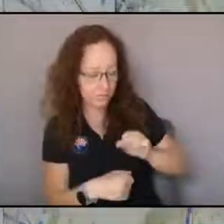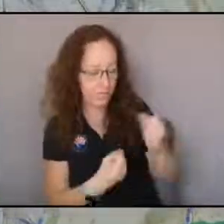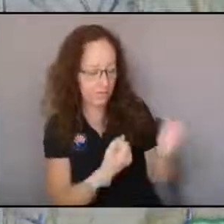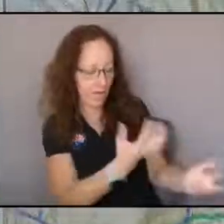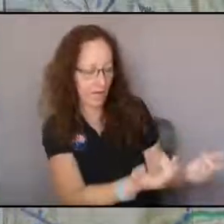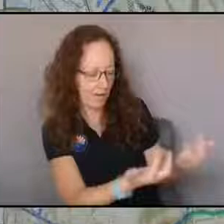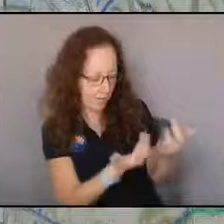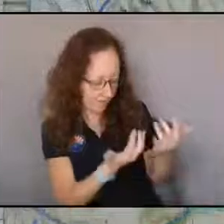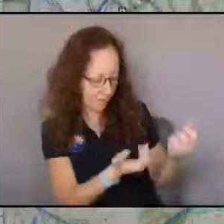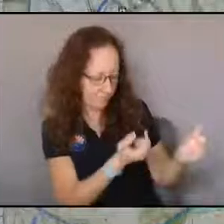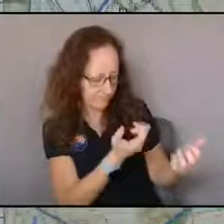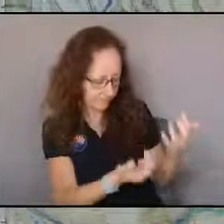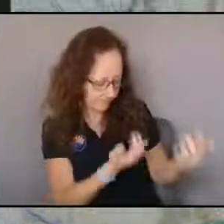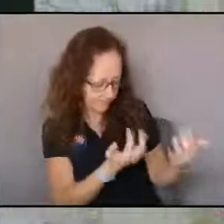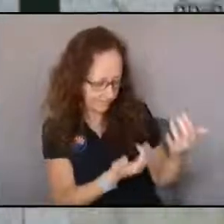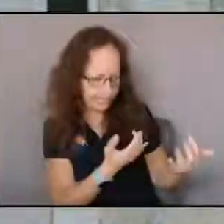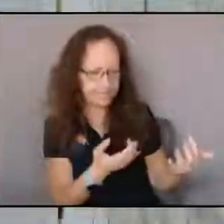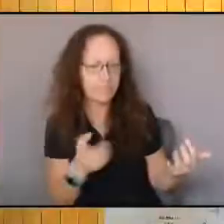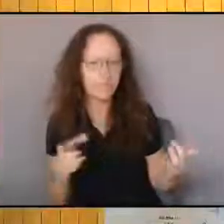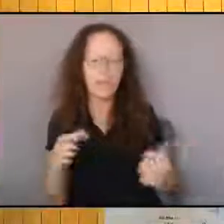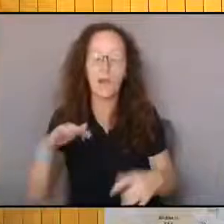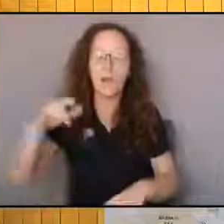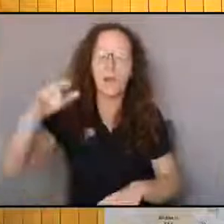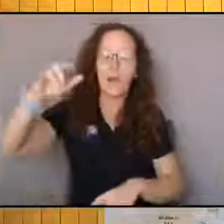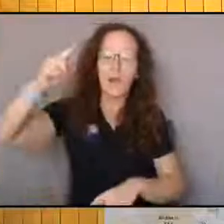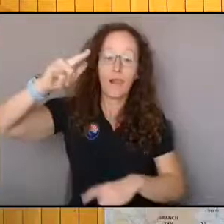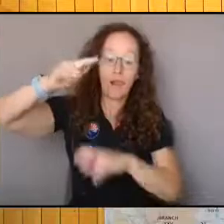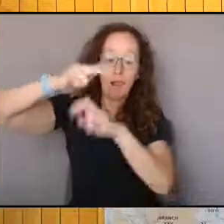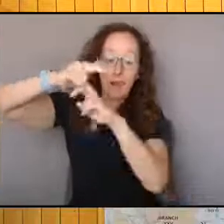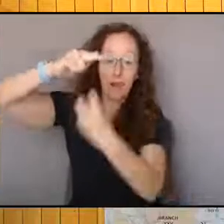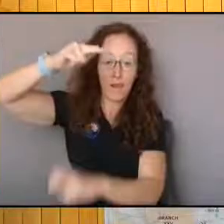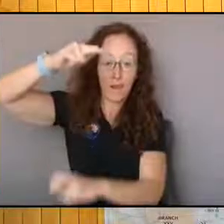REPELLERS INSERTED DOWN HERE TO TAKE CARE OF THIS PIECE